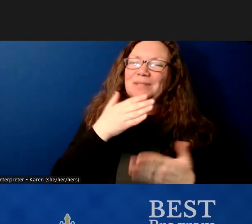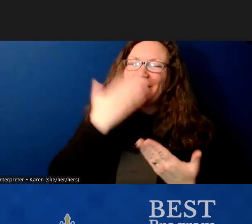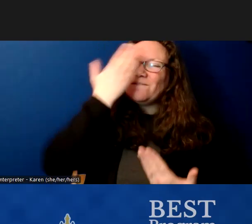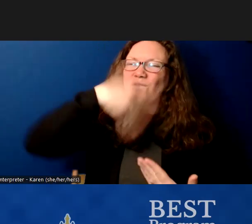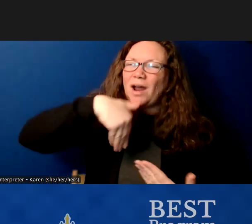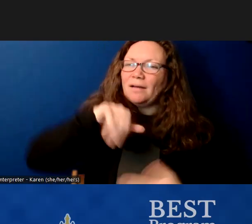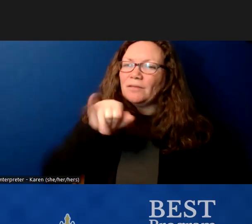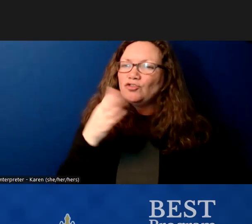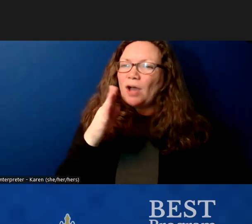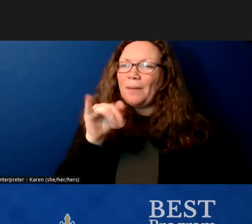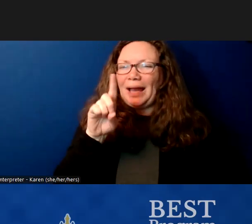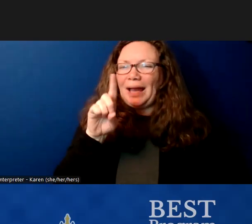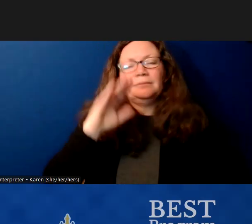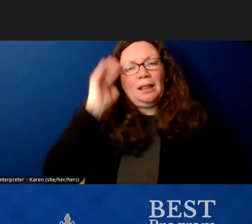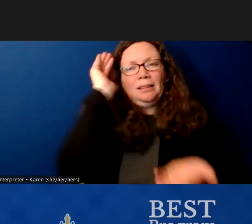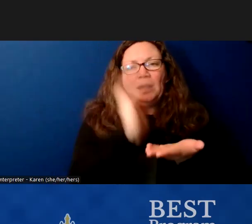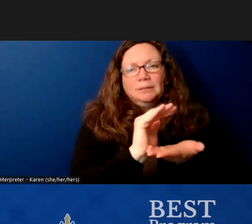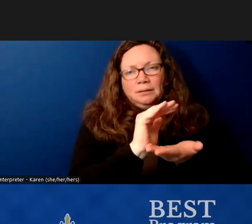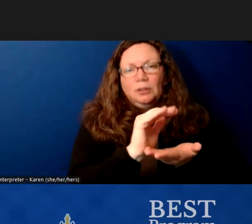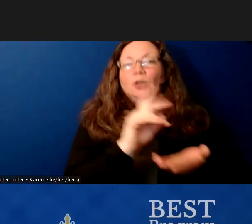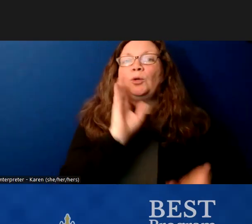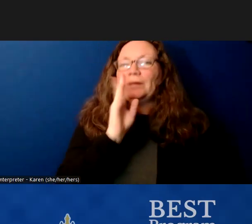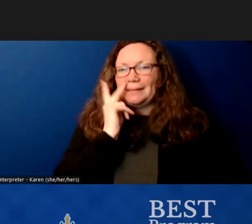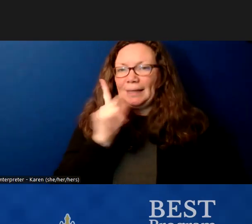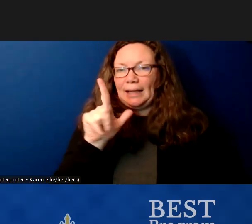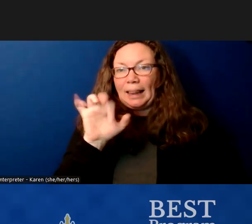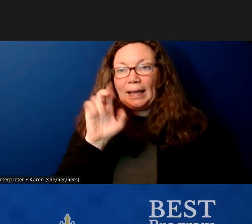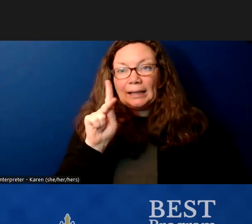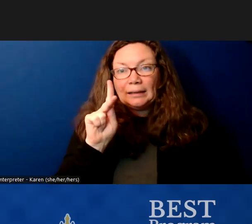You'll now see some applicable links to policies if they apply.